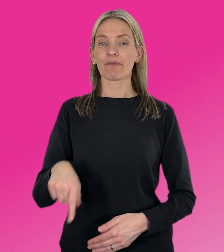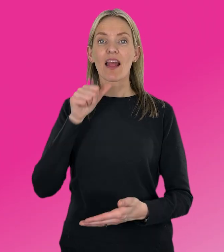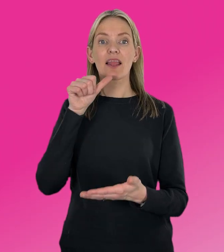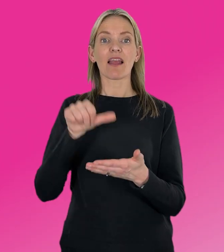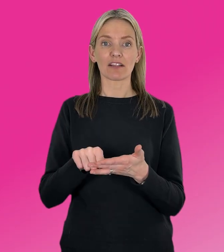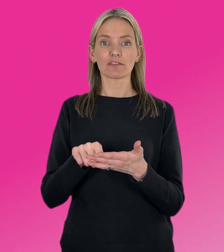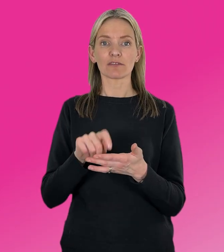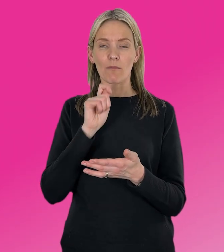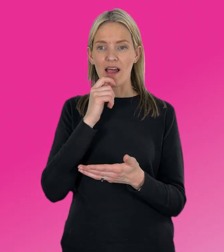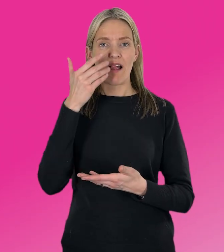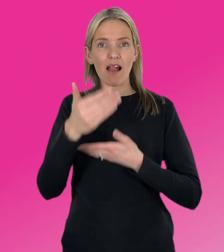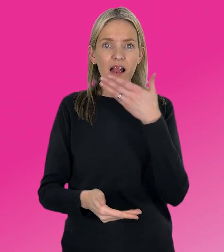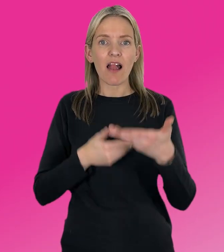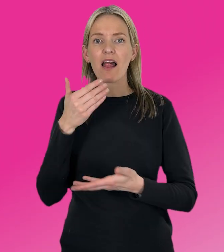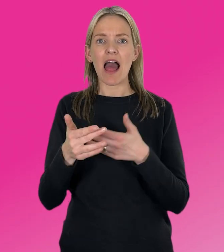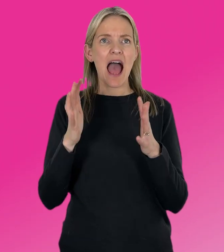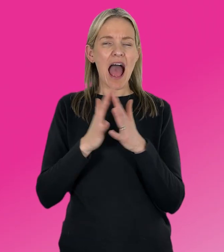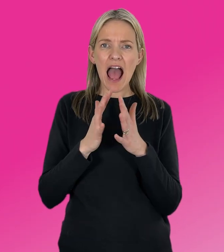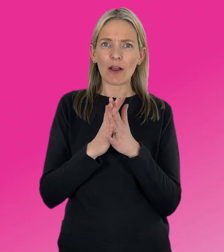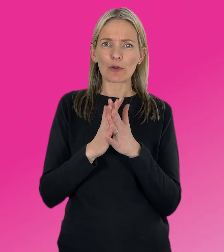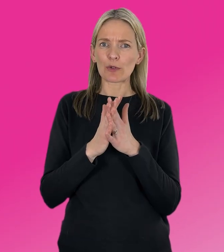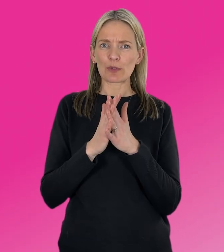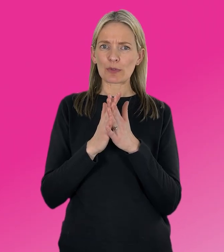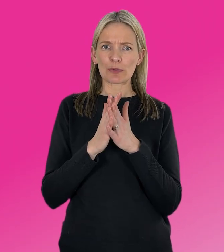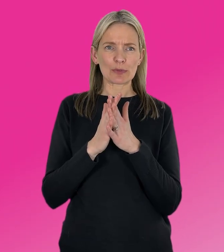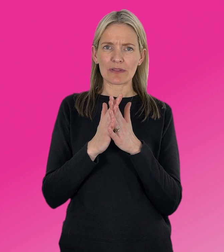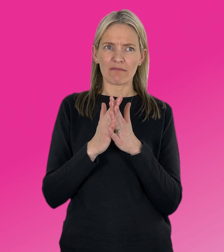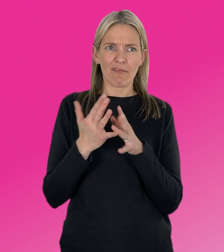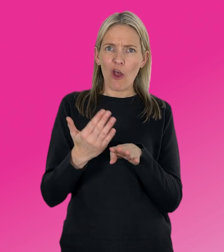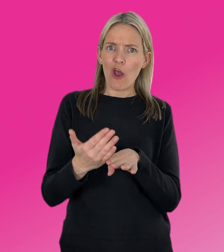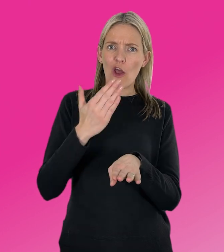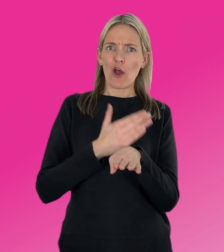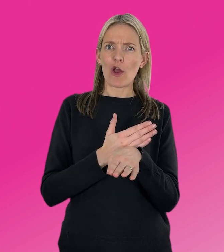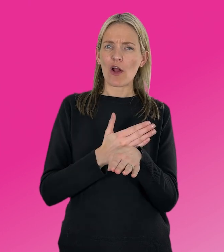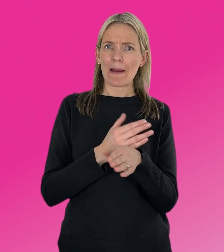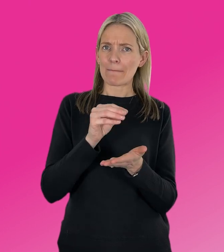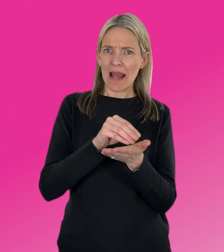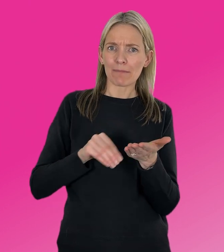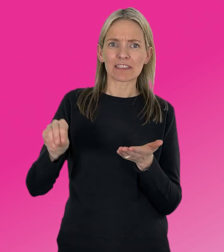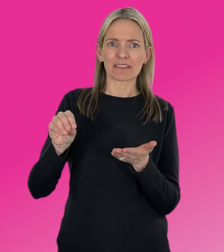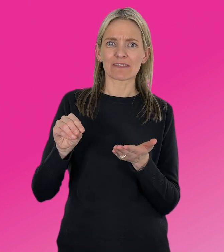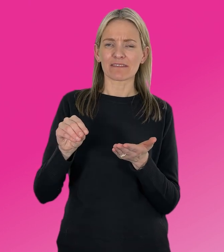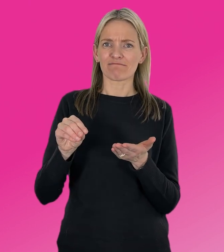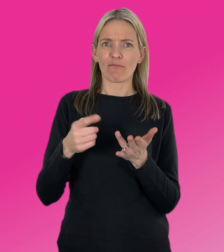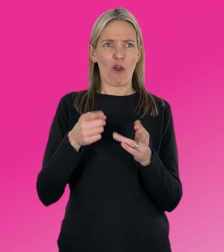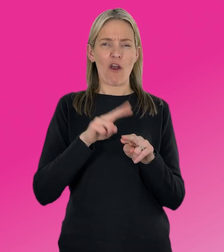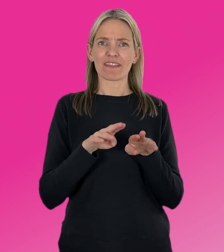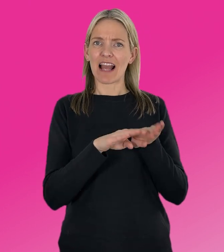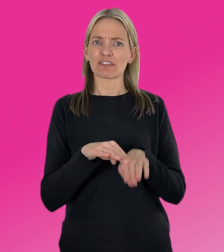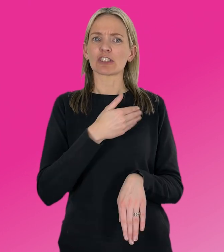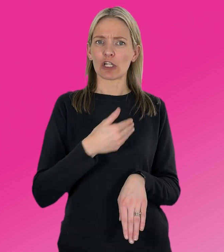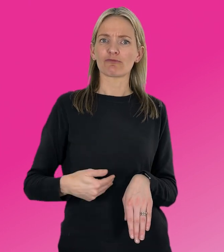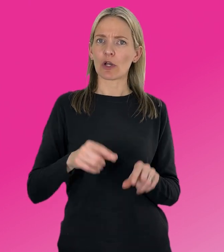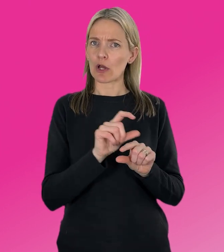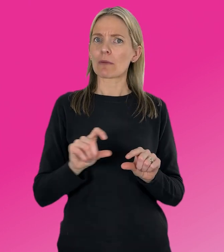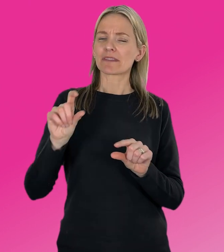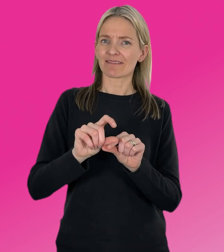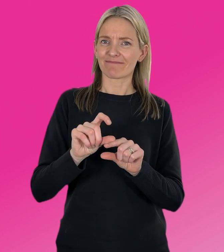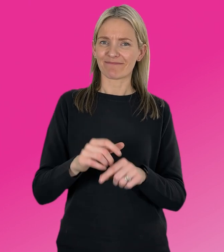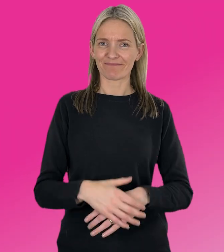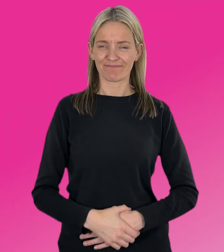The letter will tell you how to make an early payment of National Insurance contributions.